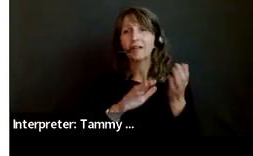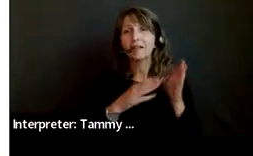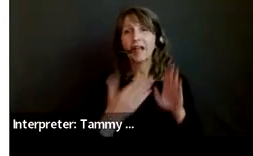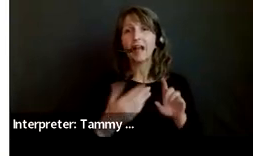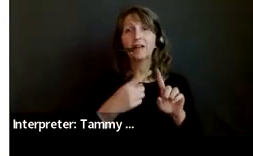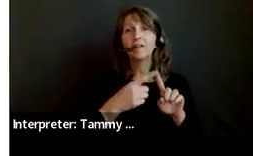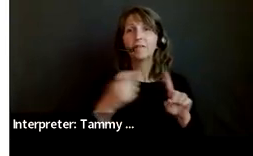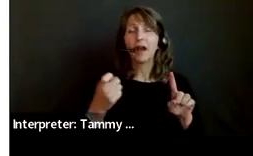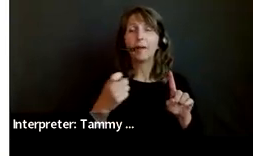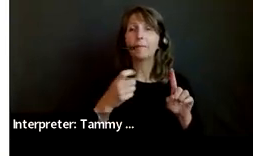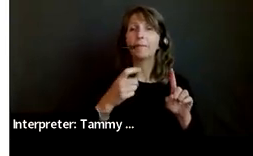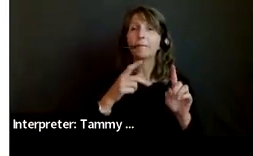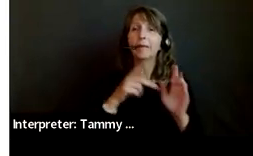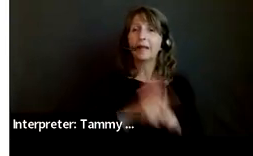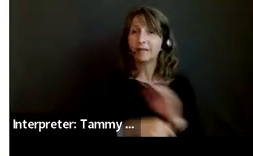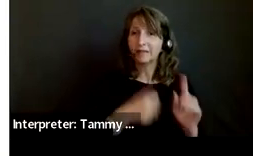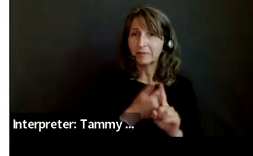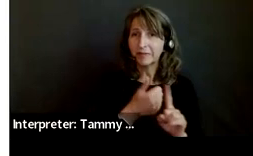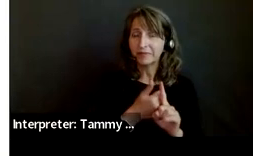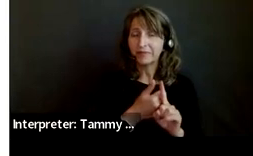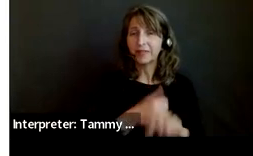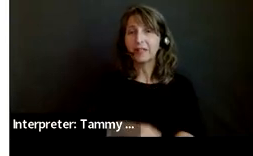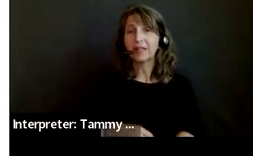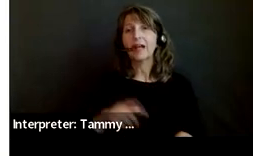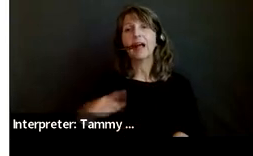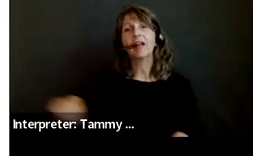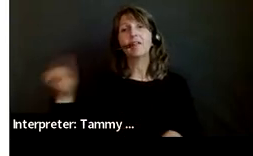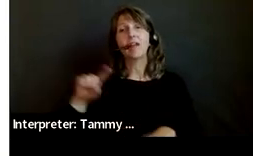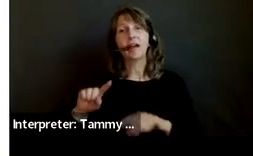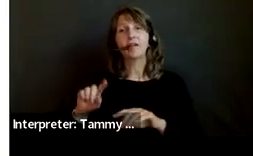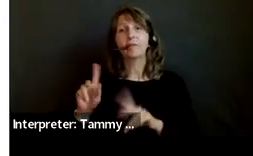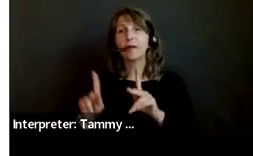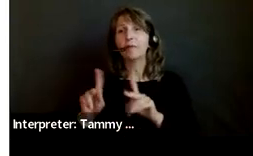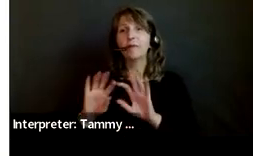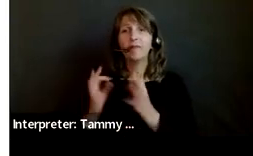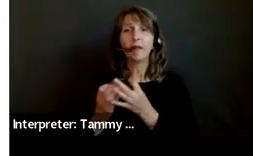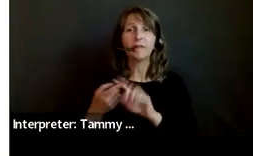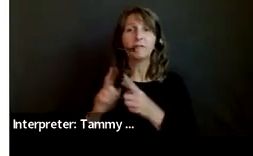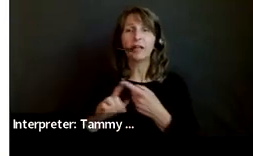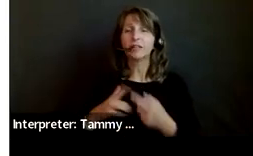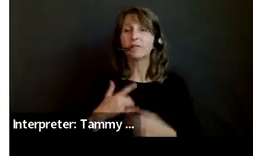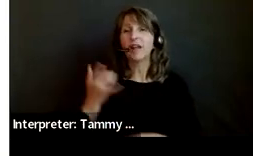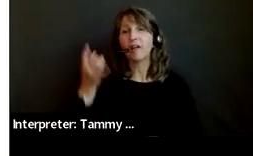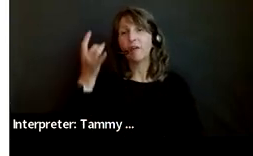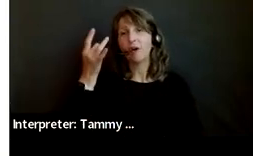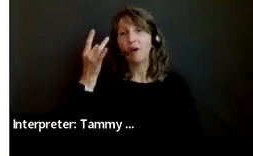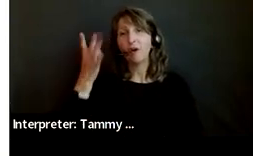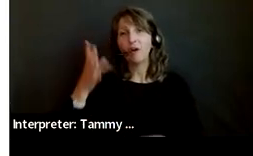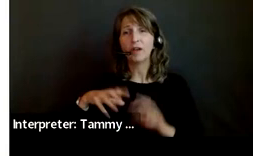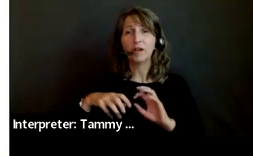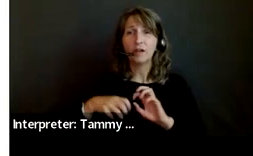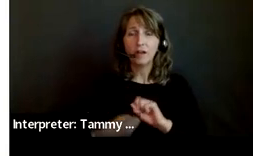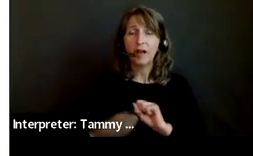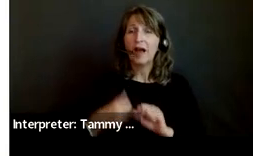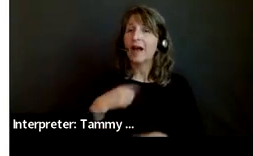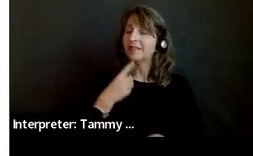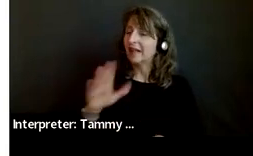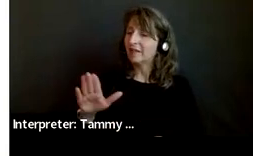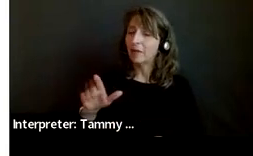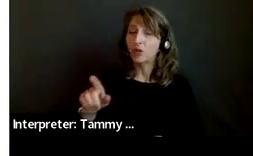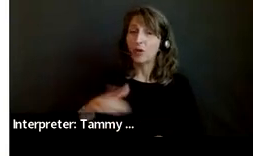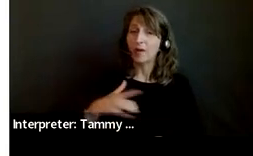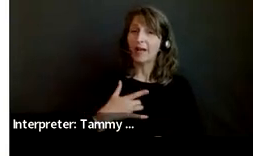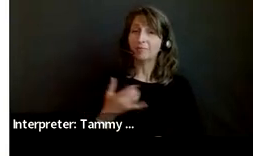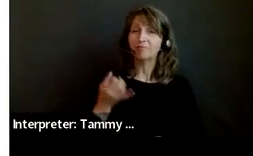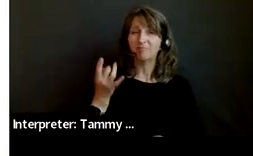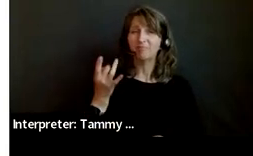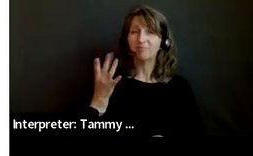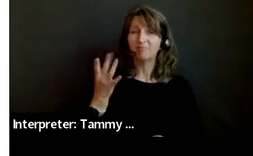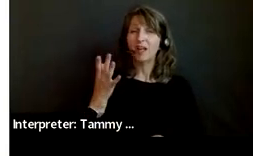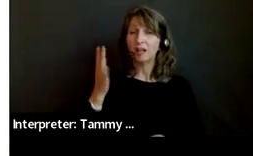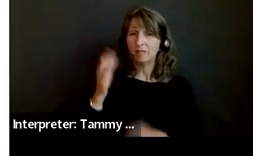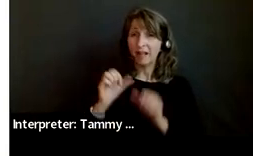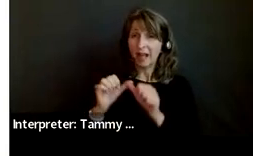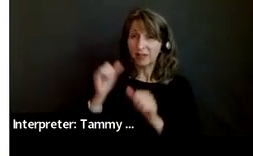If you keep putting in the work if you keep utilizing your supports, it will take time, but you will not feel this way forever.